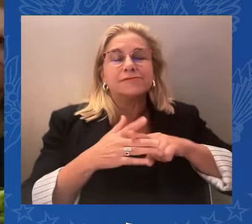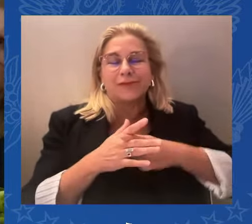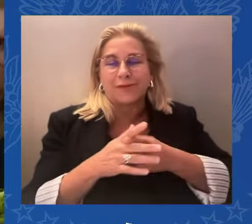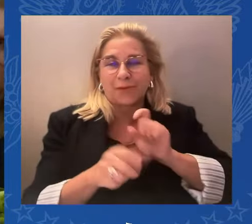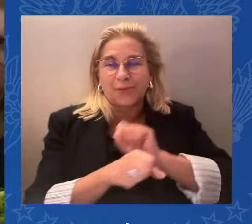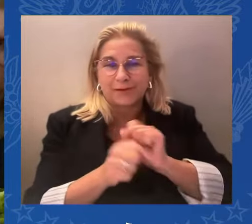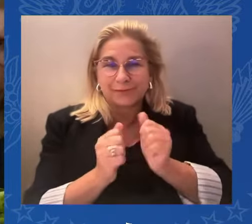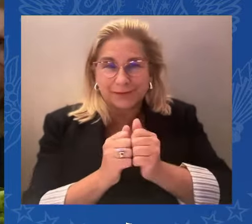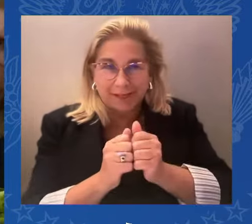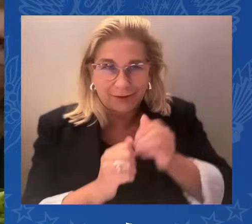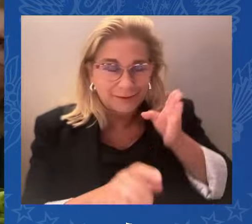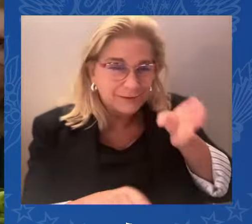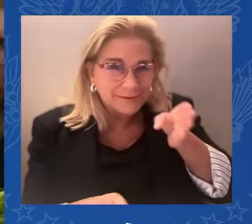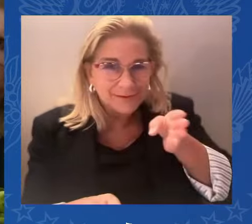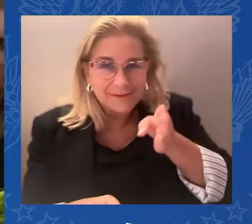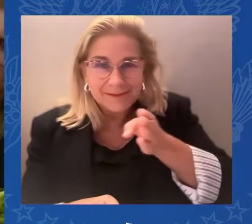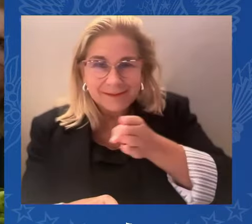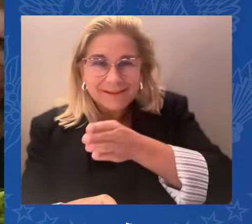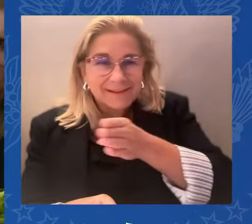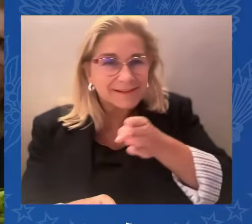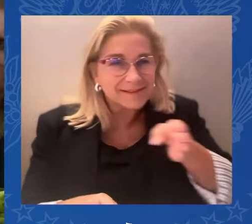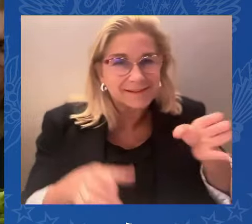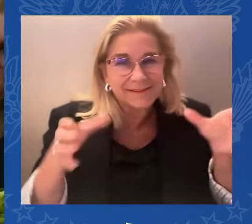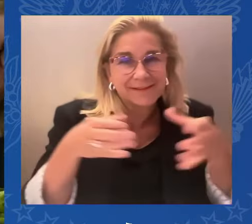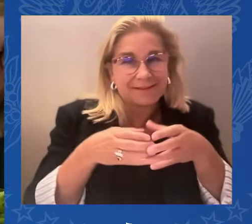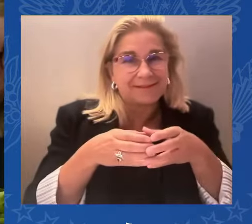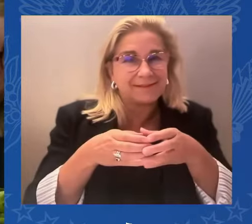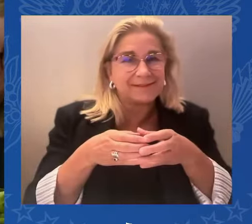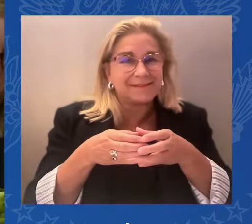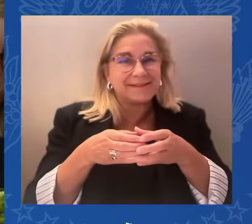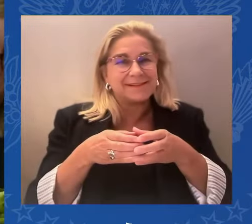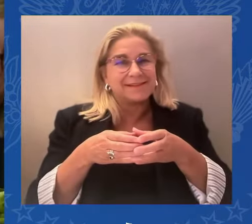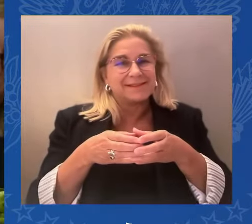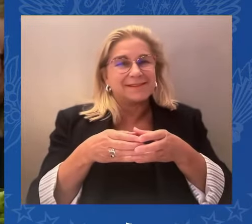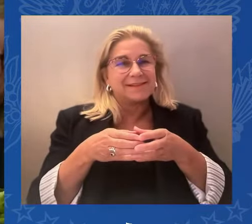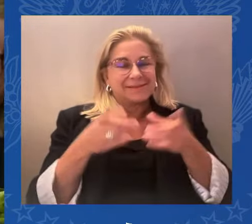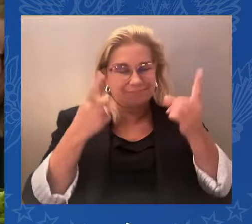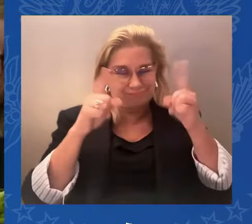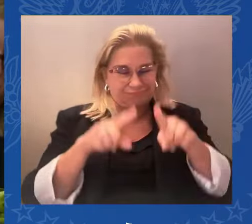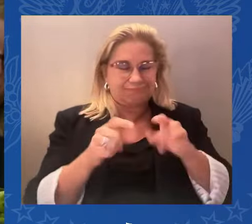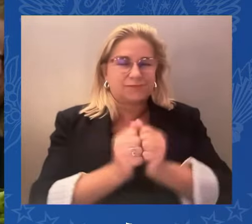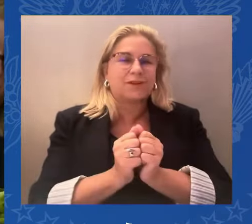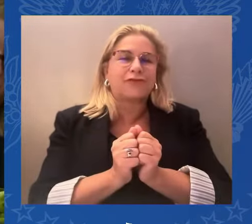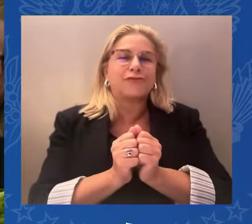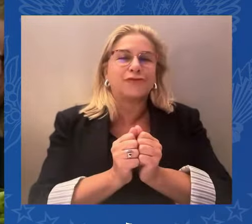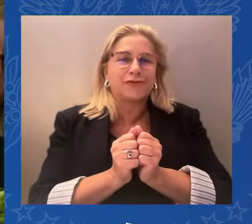mean that it's more effective, the work that we can do. And -- and I look forward to some practical outcomes